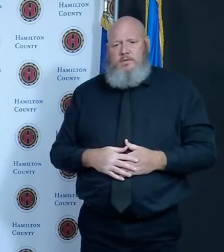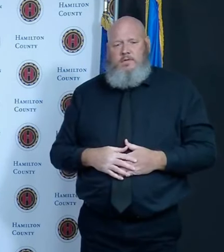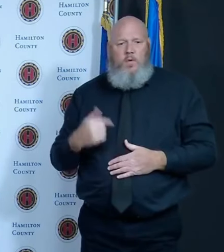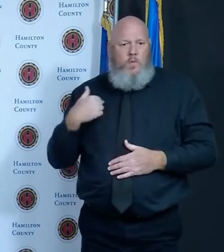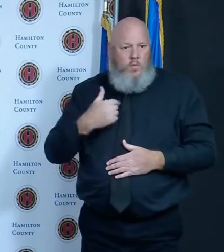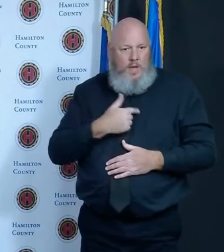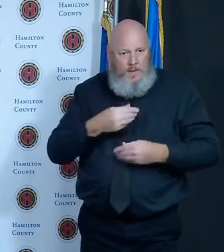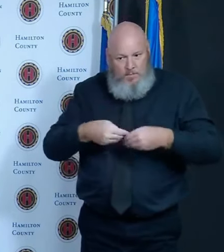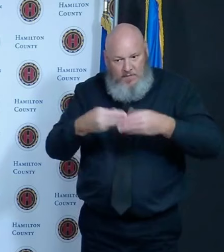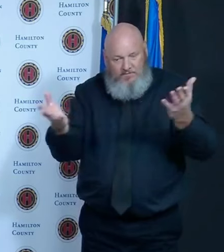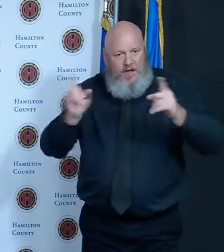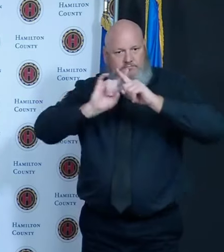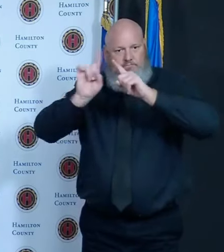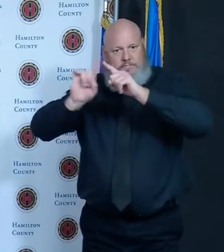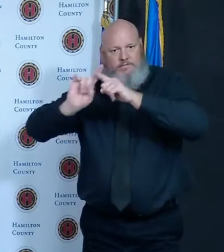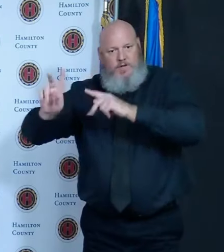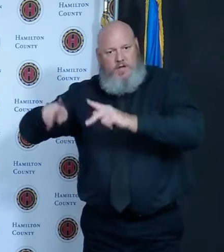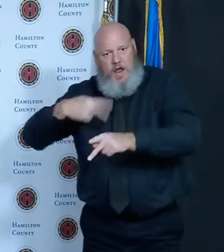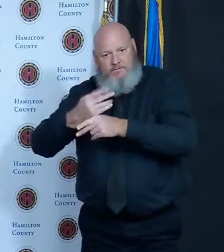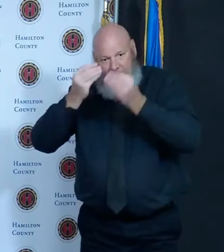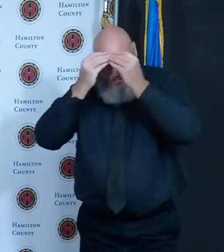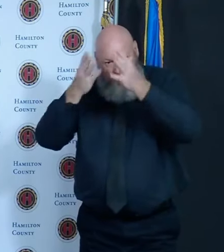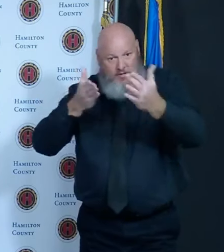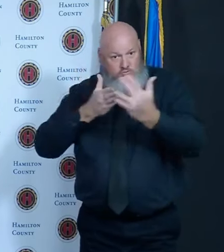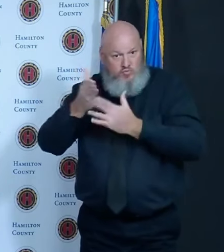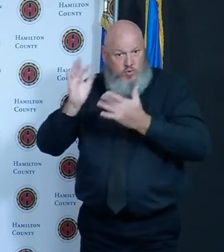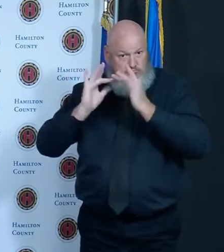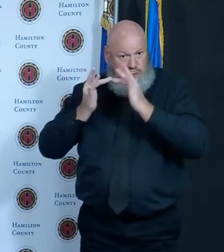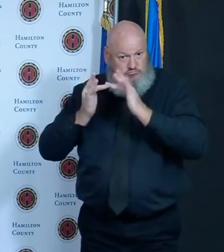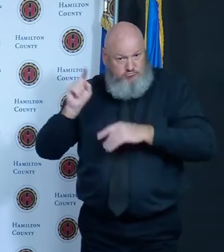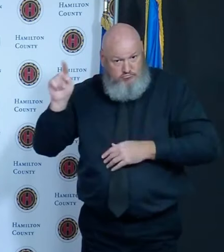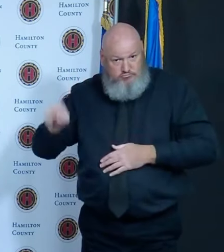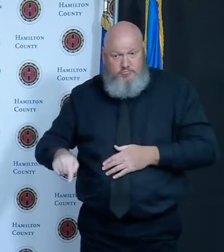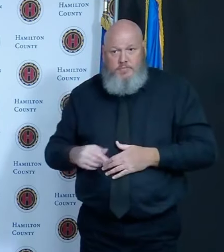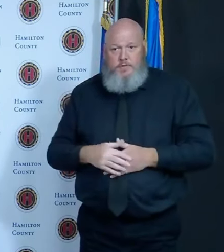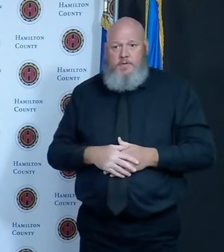channels are very active in terms of some of the things that that we're doing